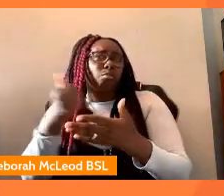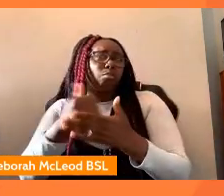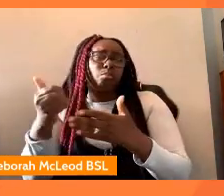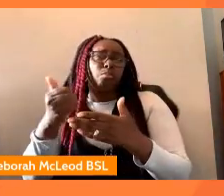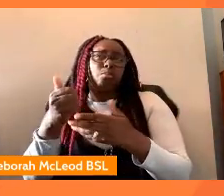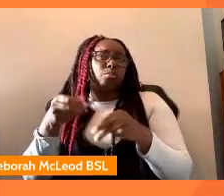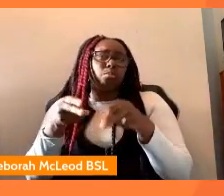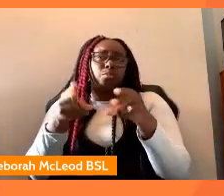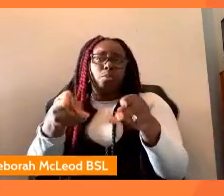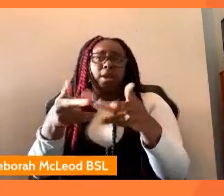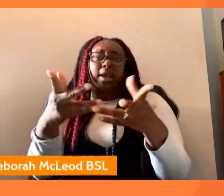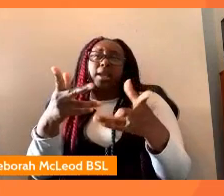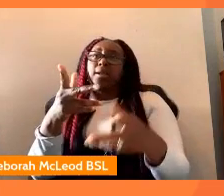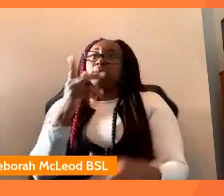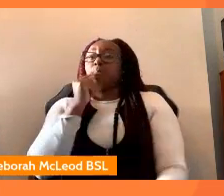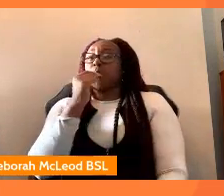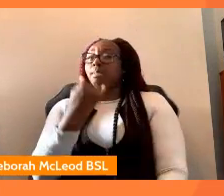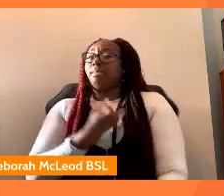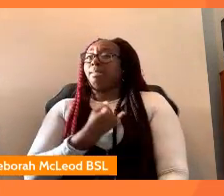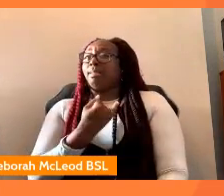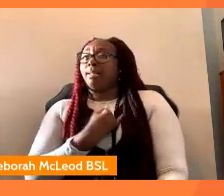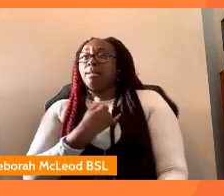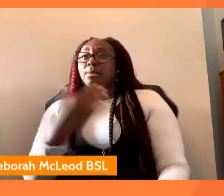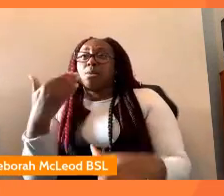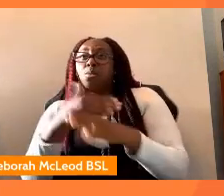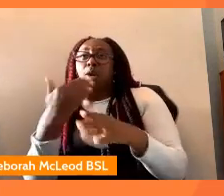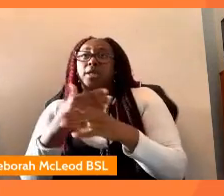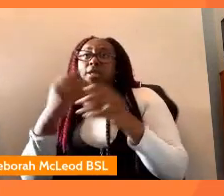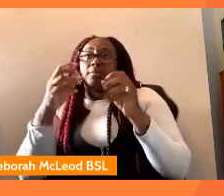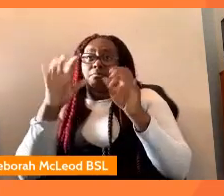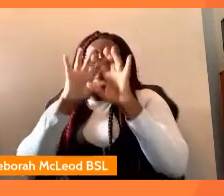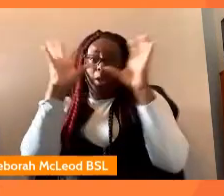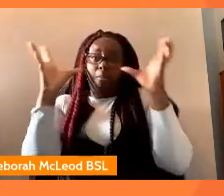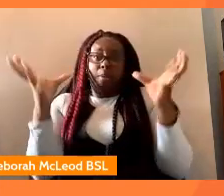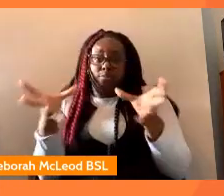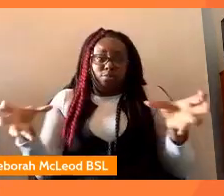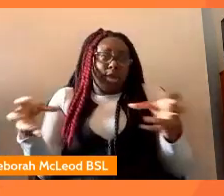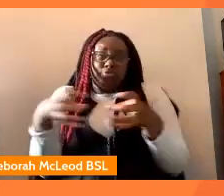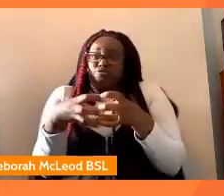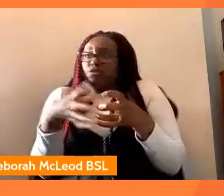We can be guilty of working within our own bubbles, protecting our own patch of the arts landscape.